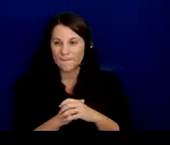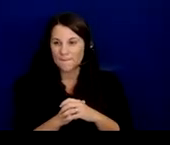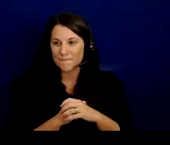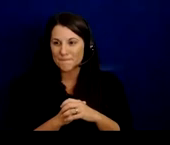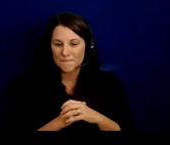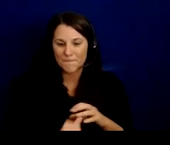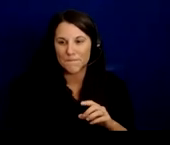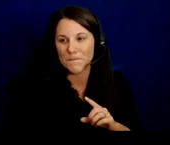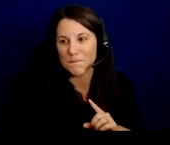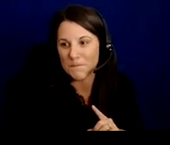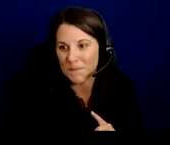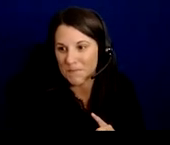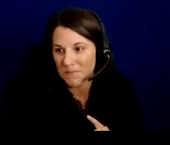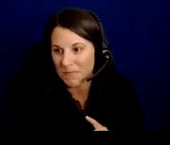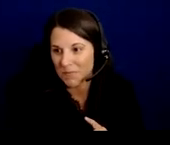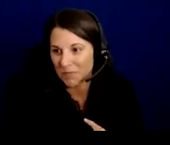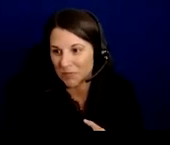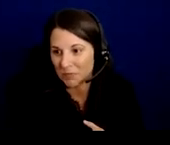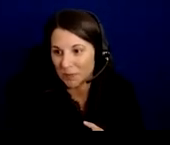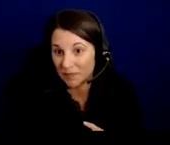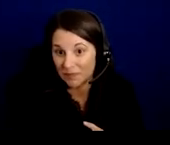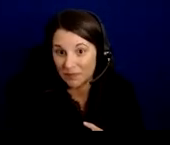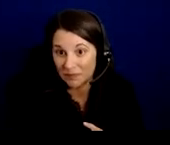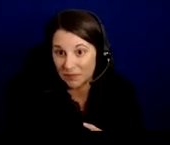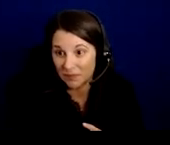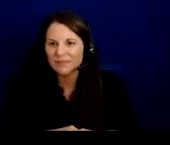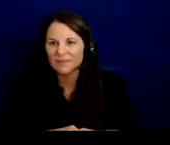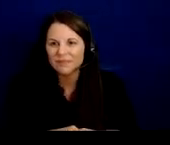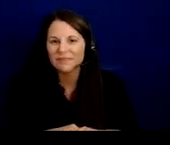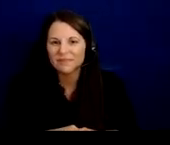And there you go. Okay. Can you all see that? Okay. Okay.